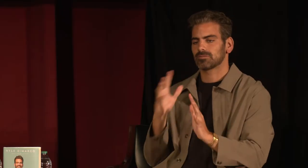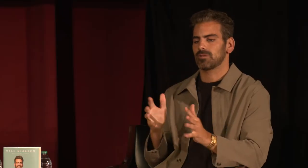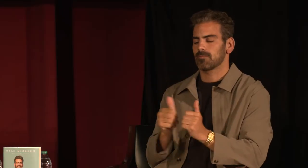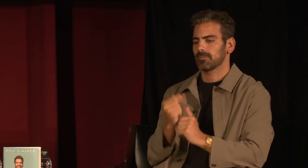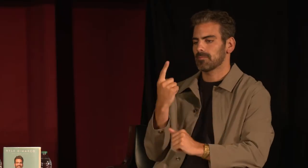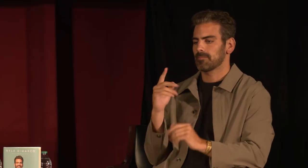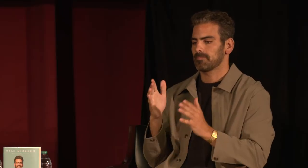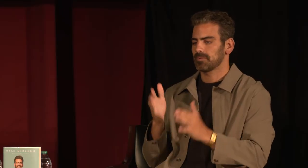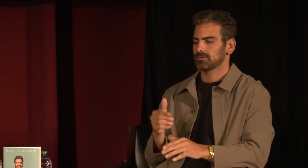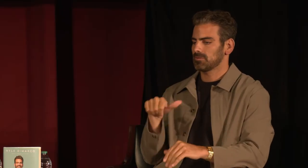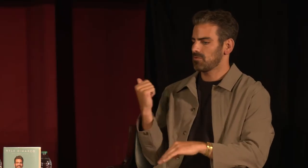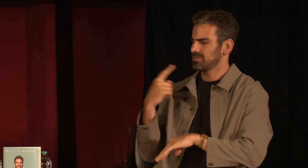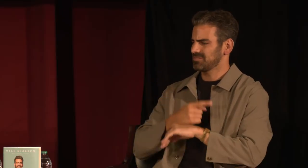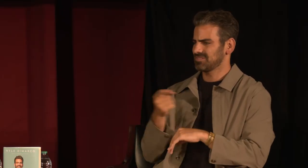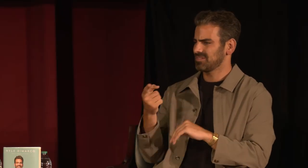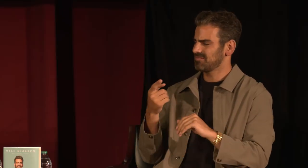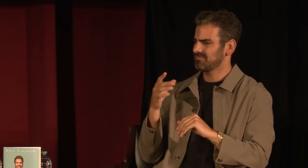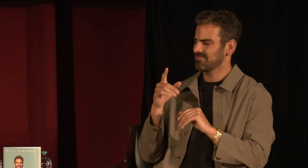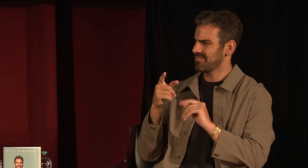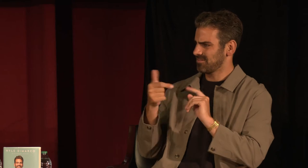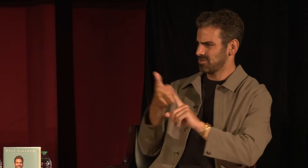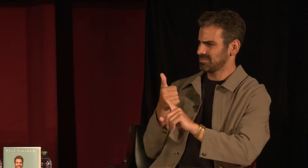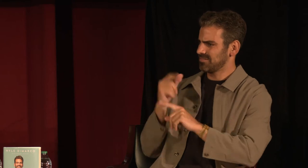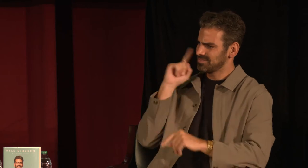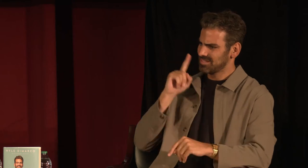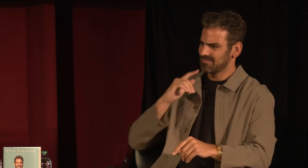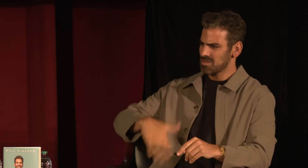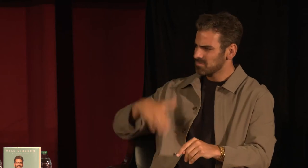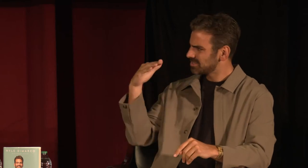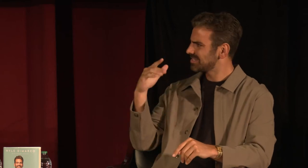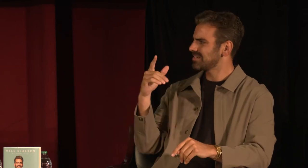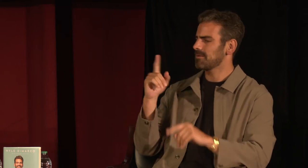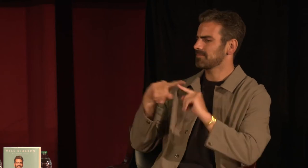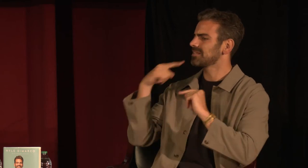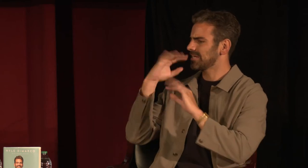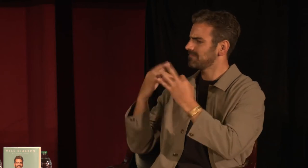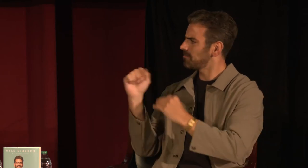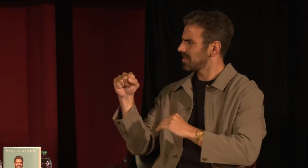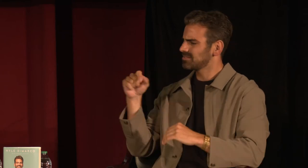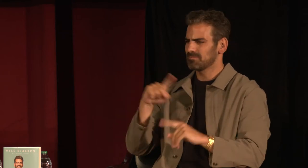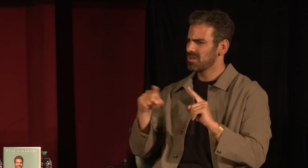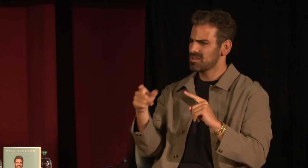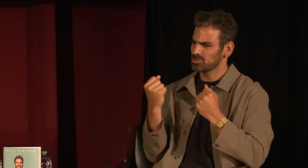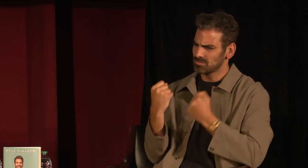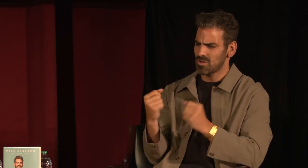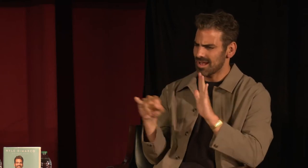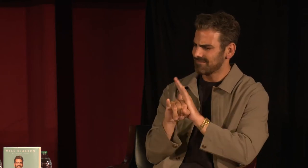Um, I think it's really interesting. I was just talking to someone the other day, actually, who is Deaf from birth, came from a hearing family,